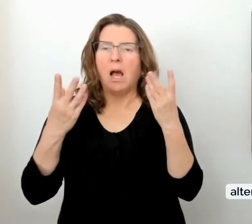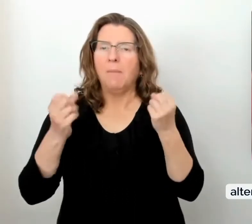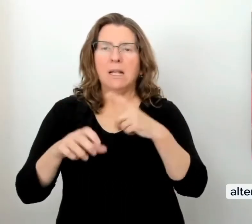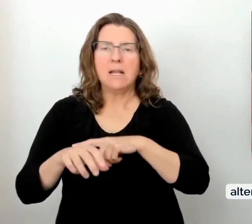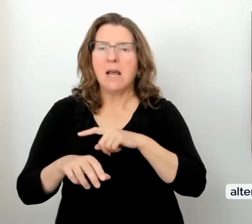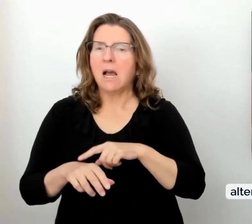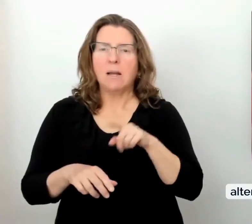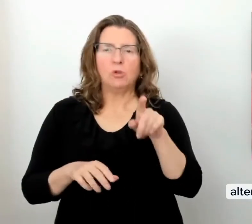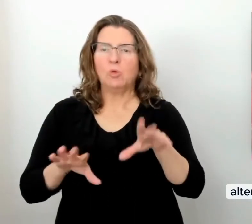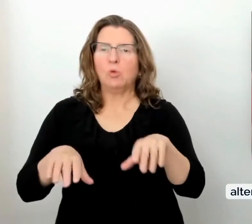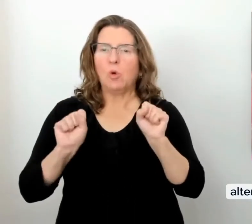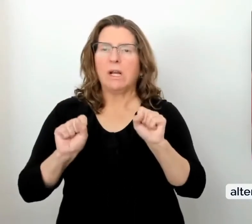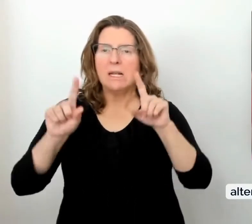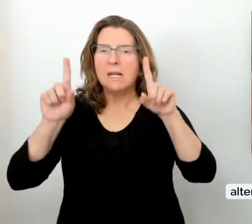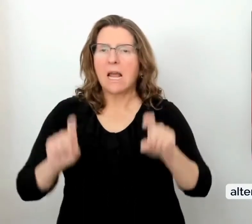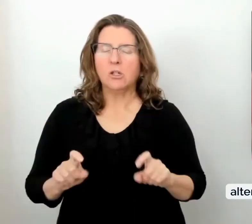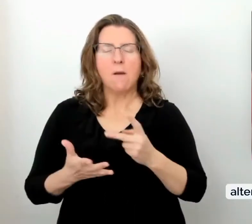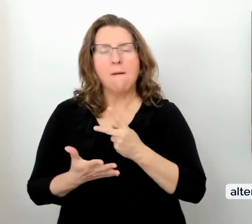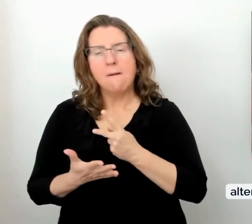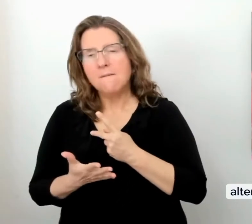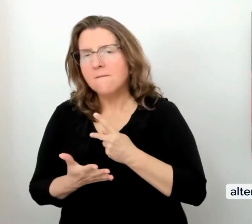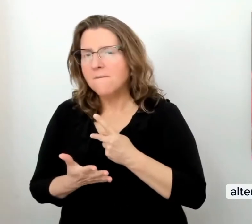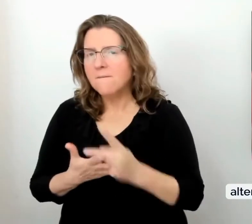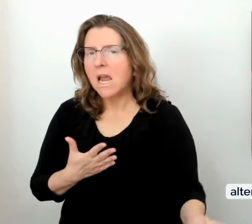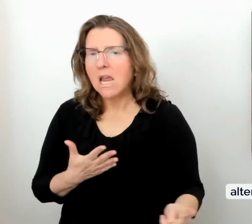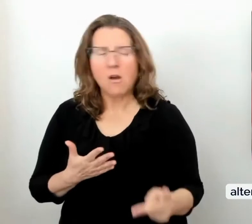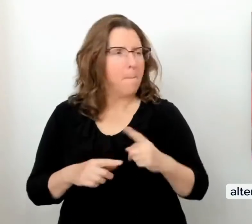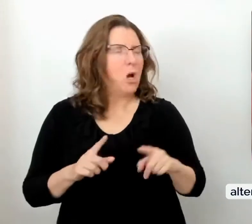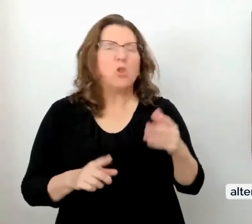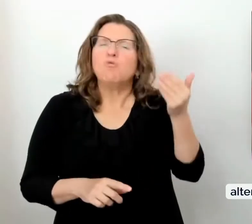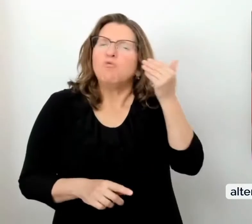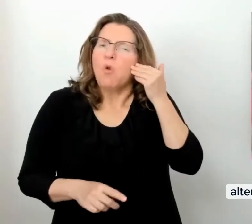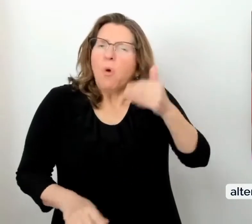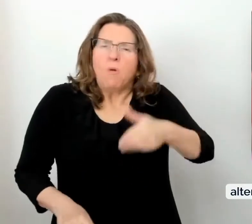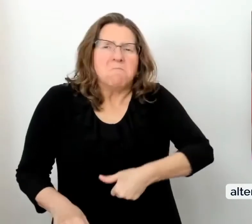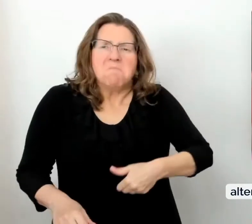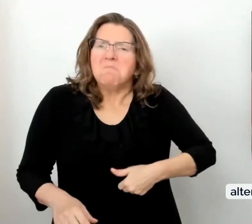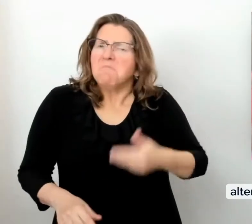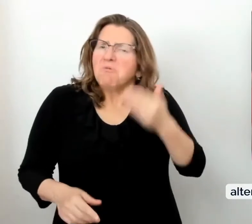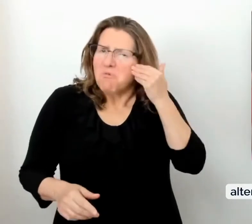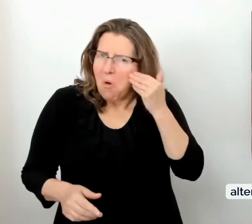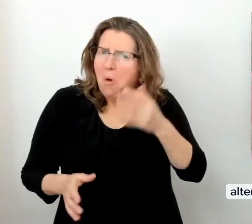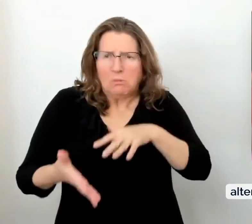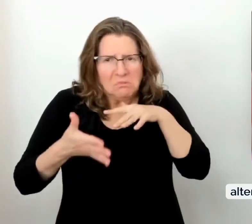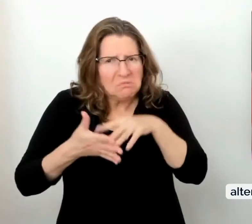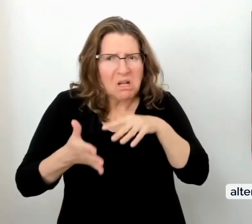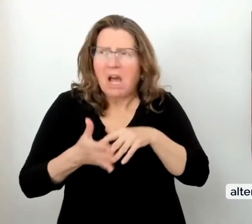Have you ever been in the position where you felt you understood the information but failed the test?